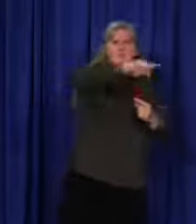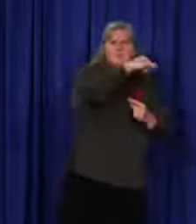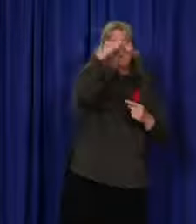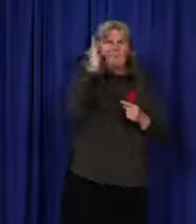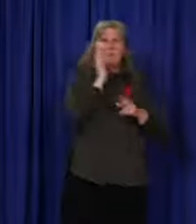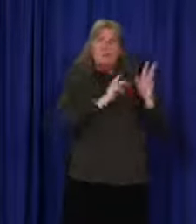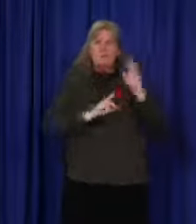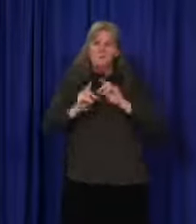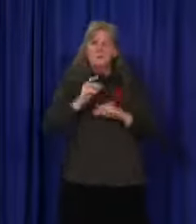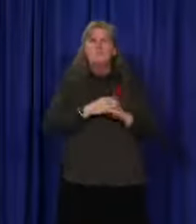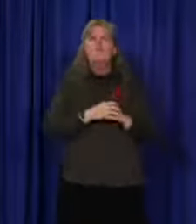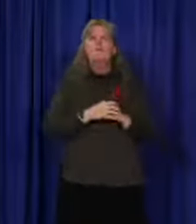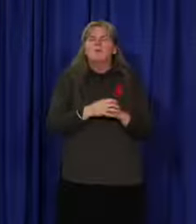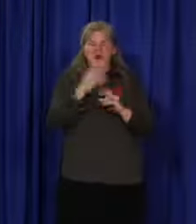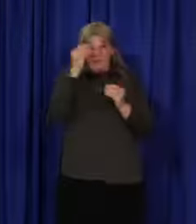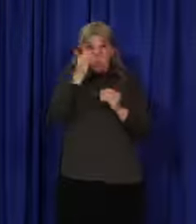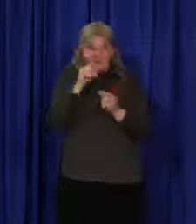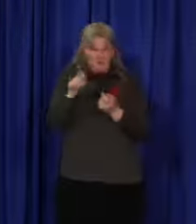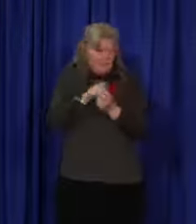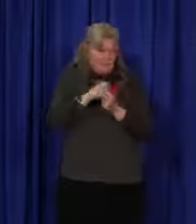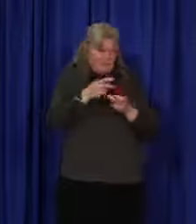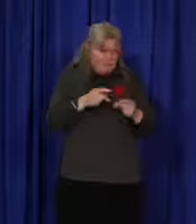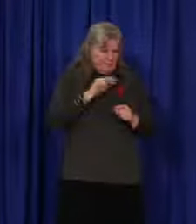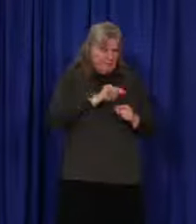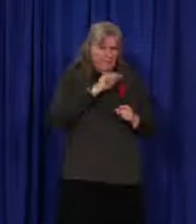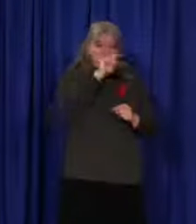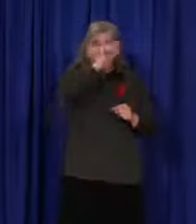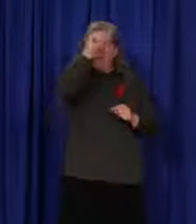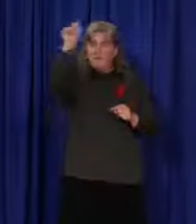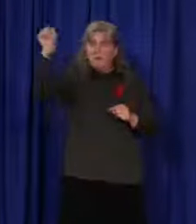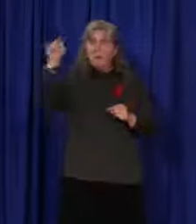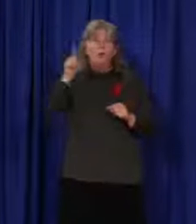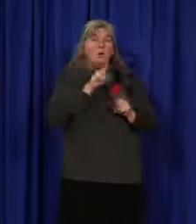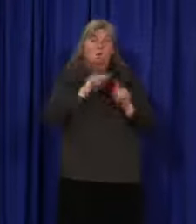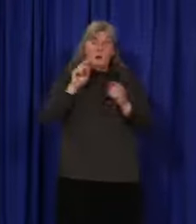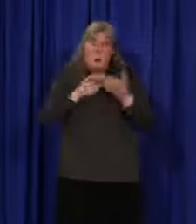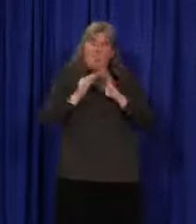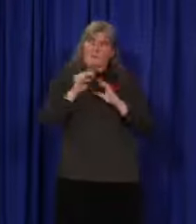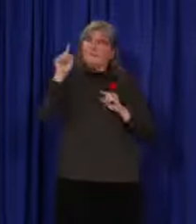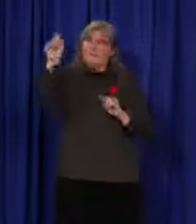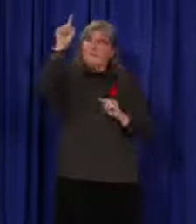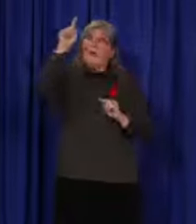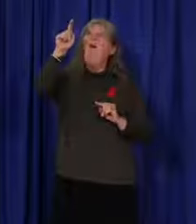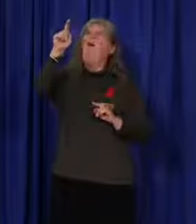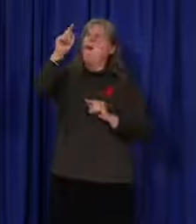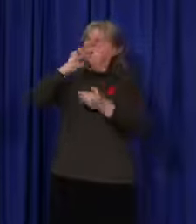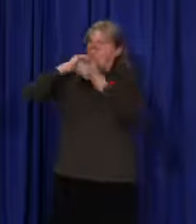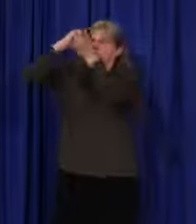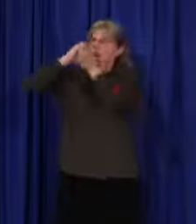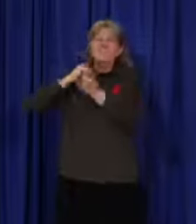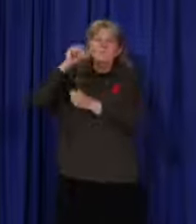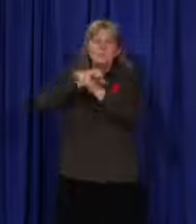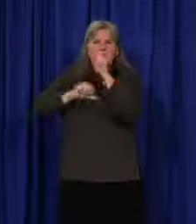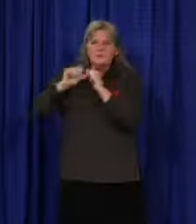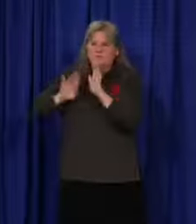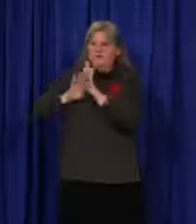those are the ones that we want to see and review so we can specifically guide and advise. And the same might apply to facility plan.